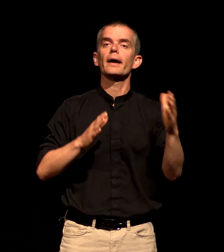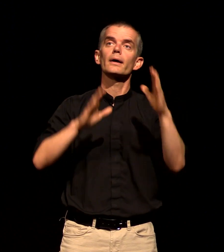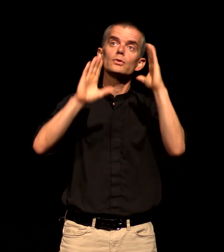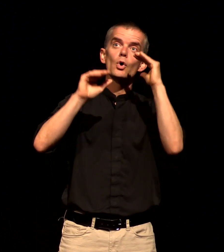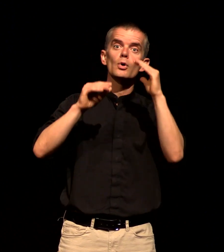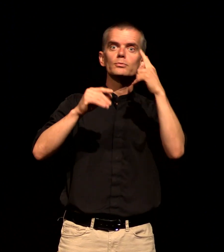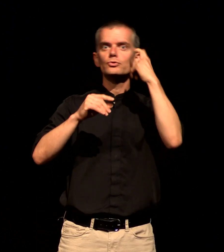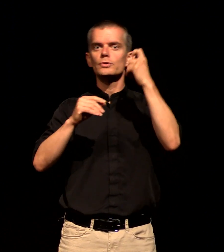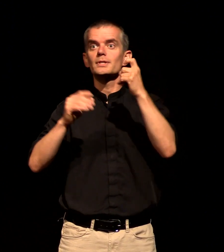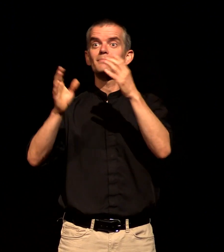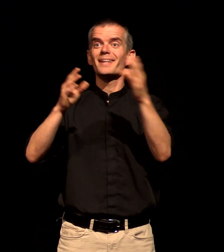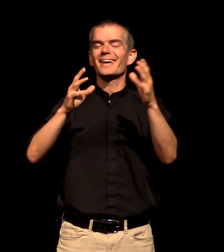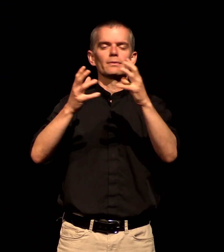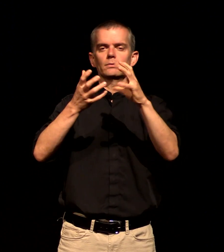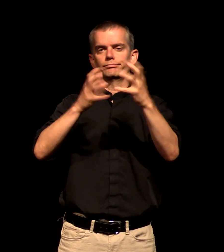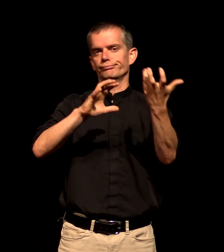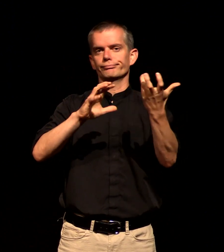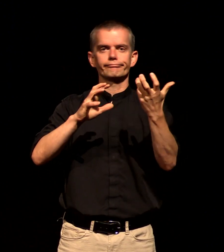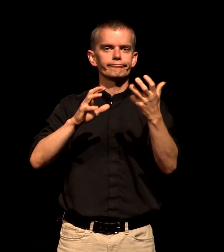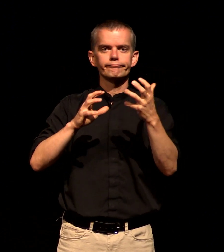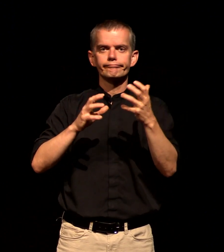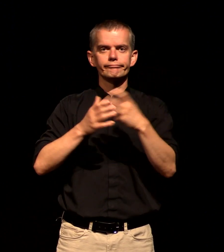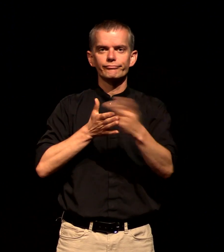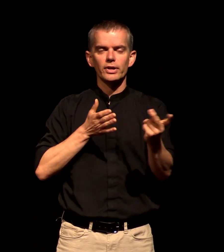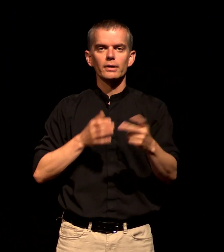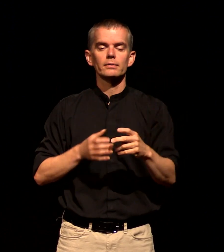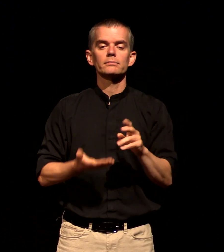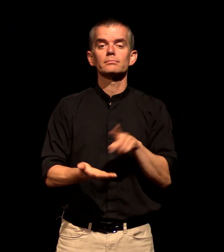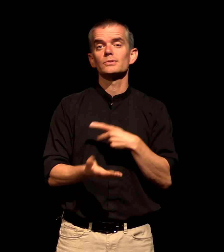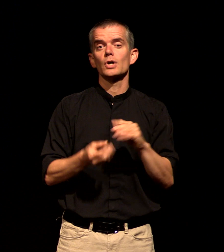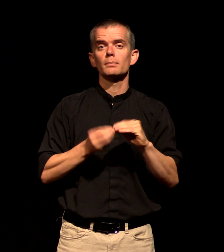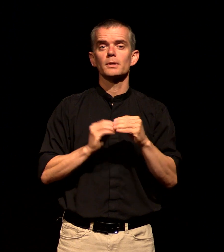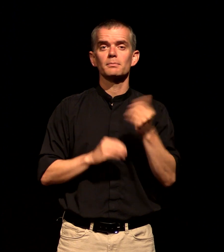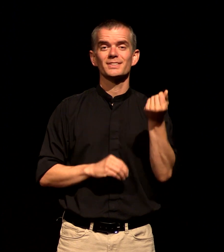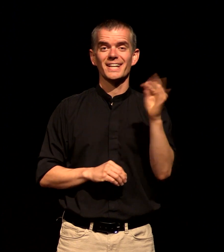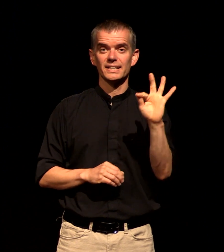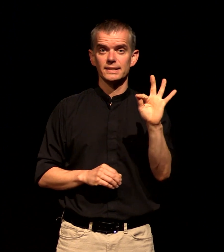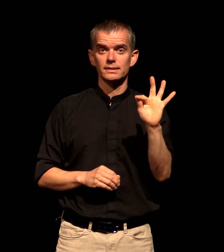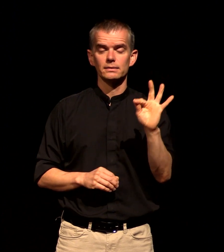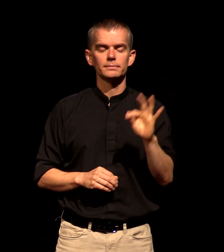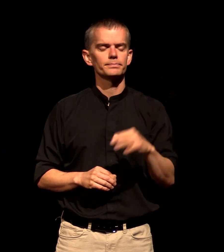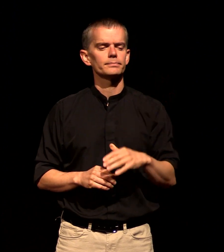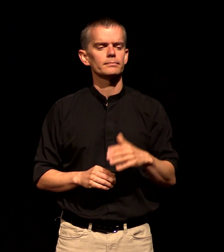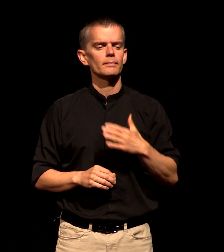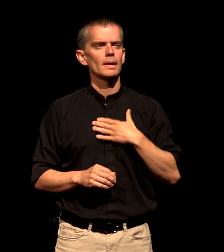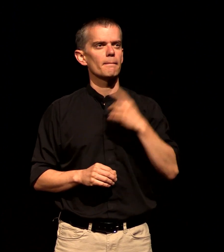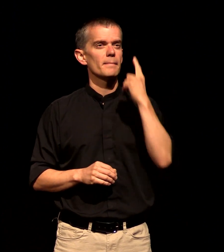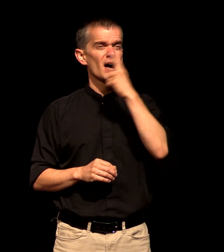that seem to have faded? Psalm 119 My eyes fail. Looking for